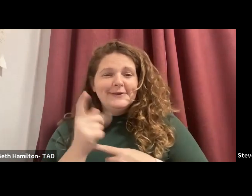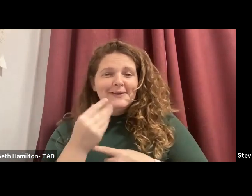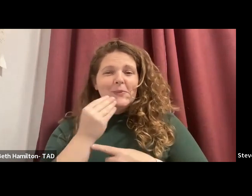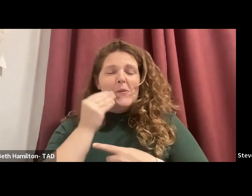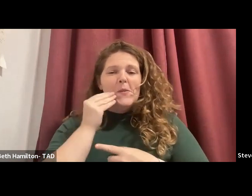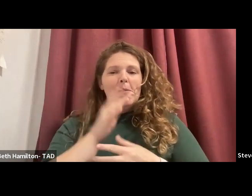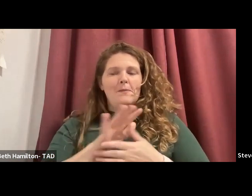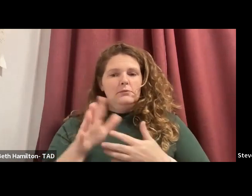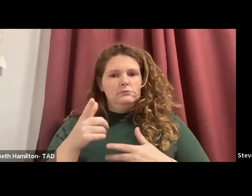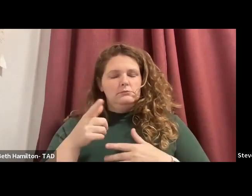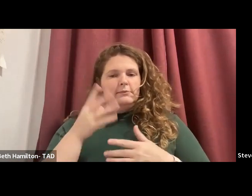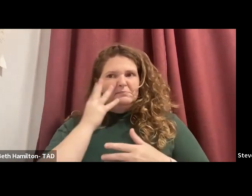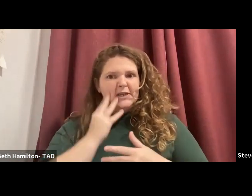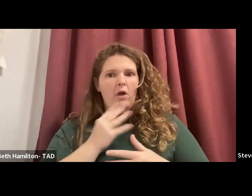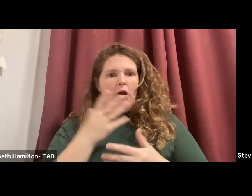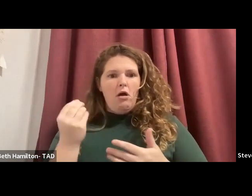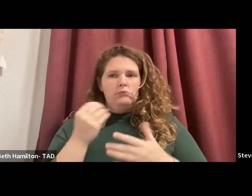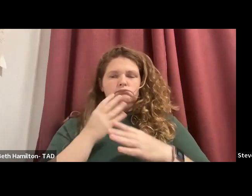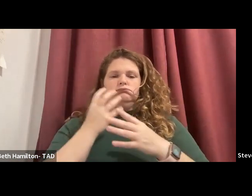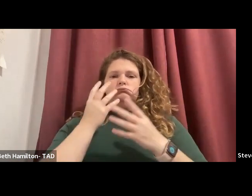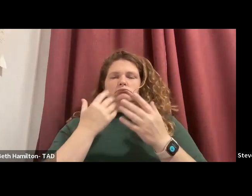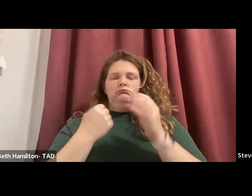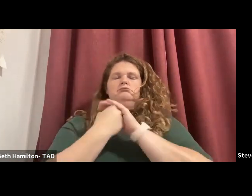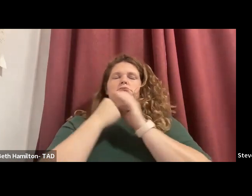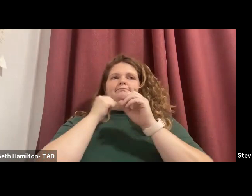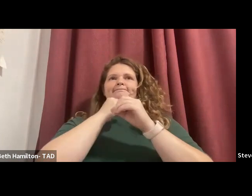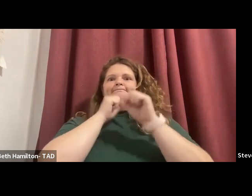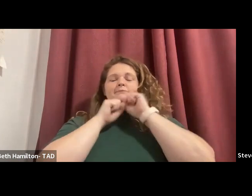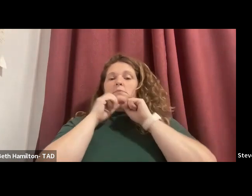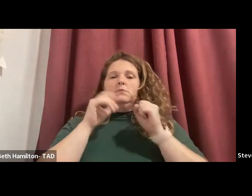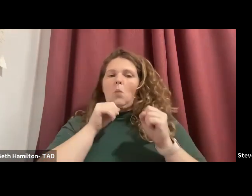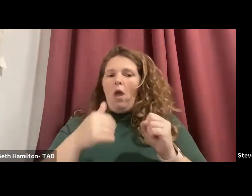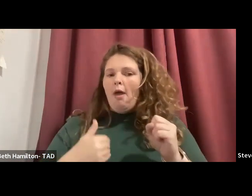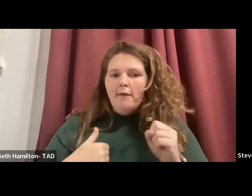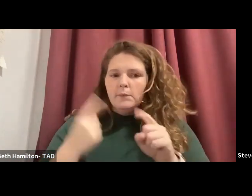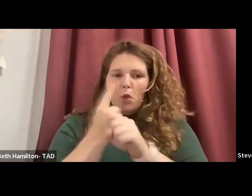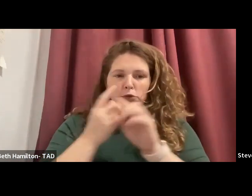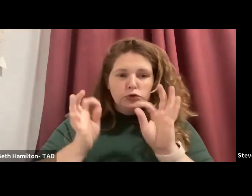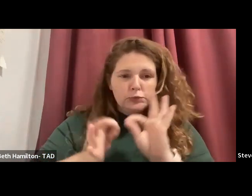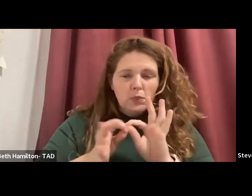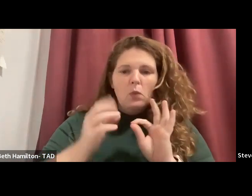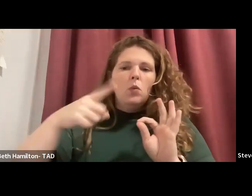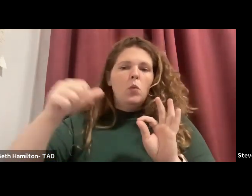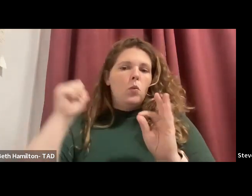are accessible. Also we recognize there are a great